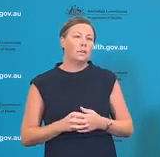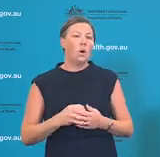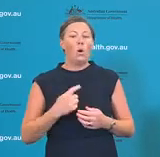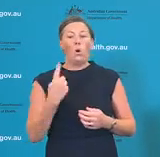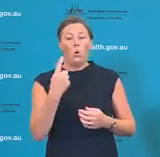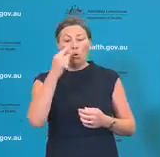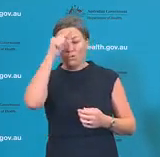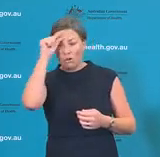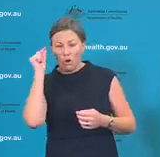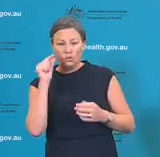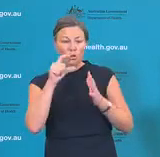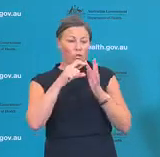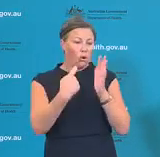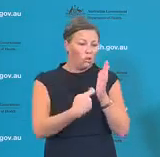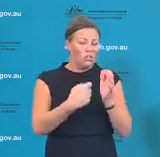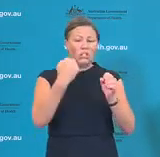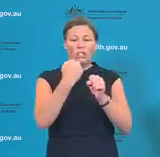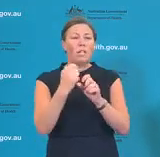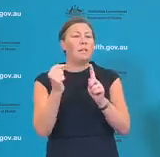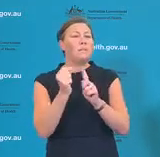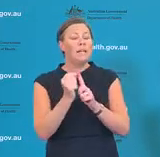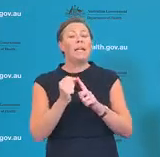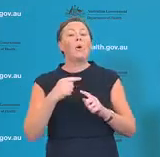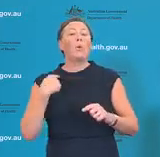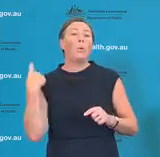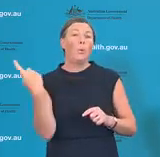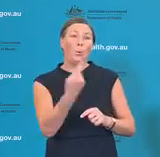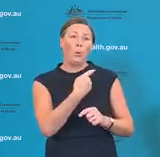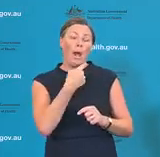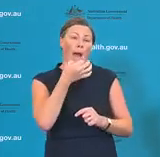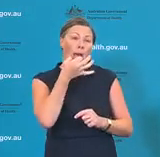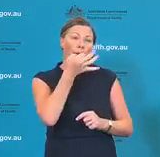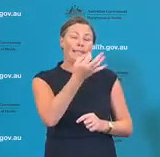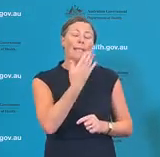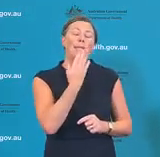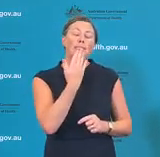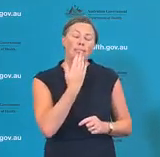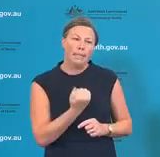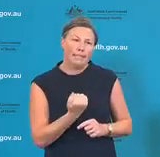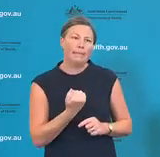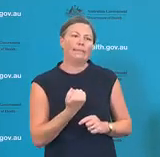also all Australians, we are asking you to stay on track. It's a long